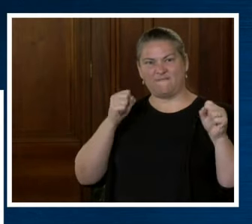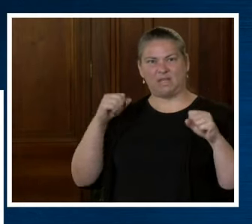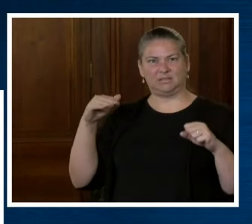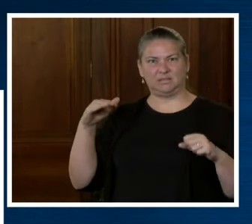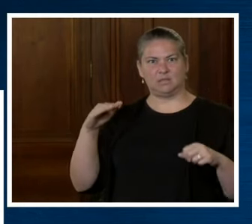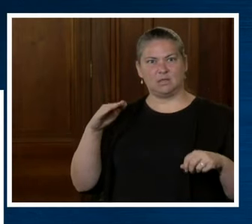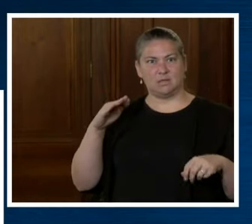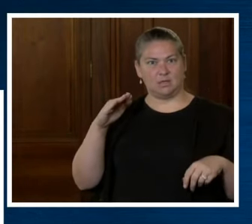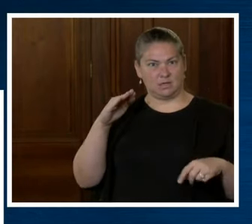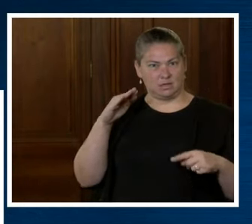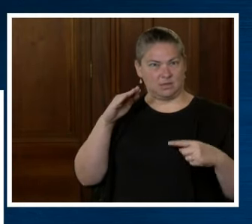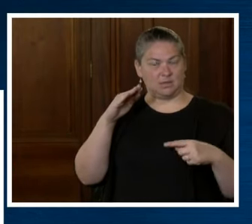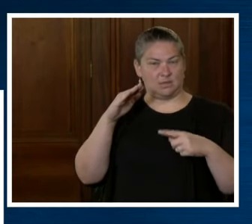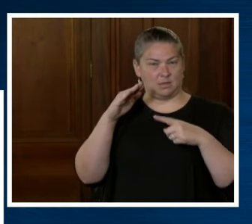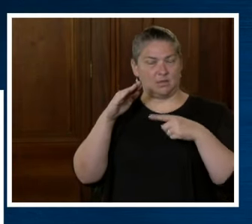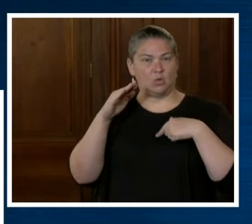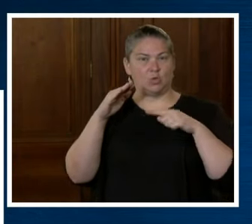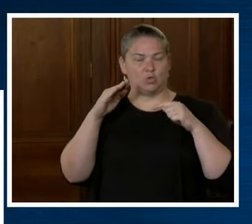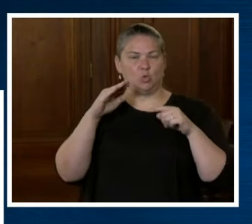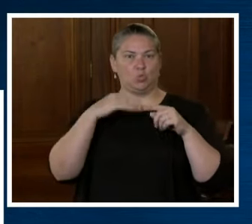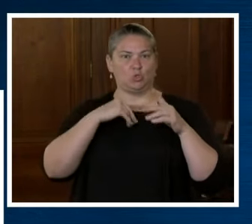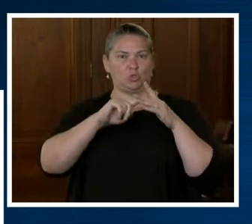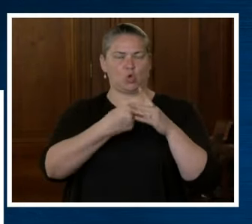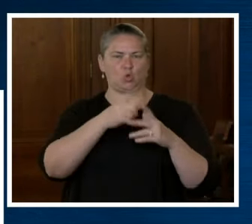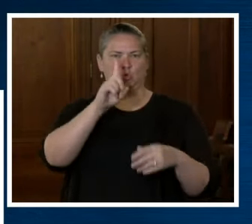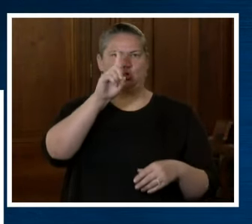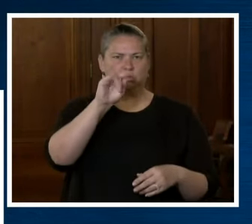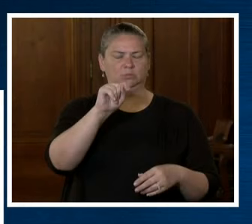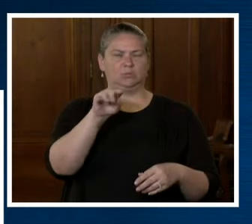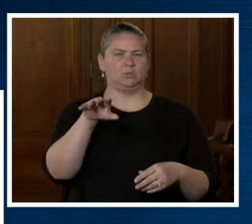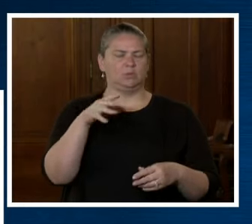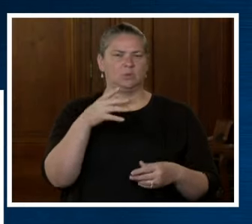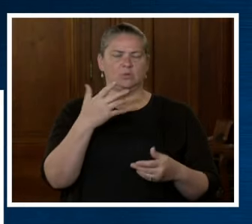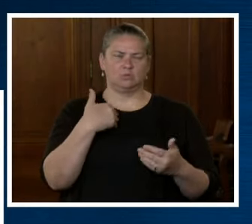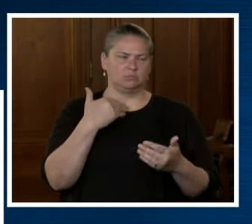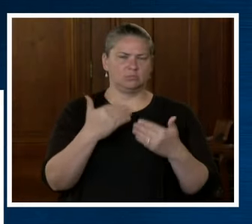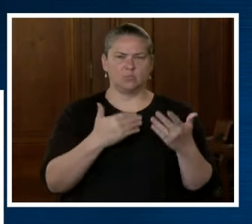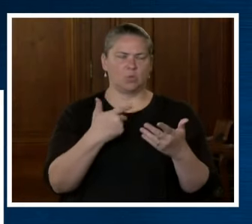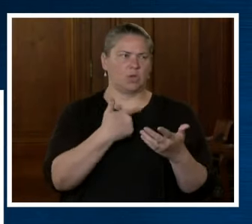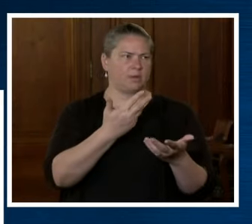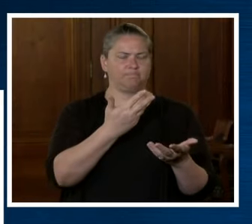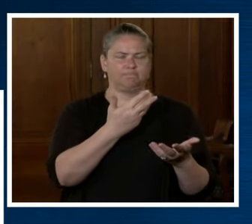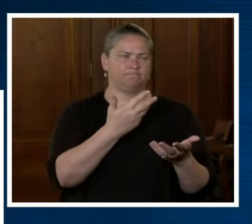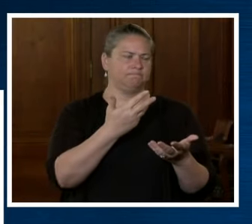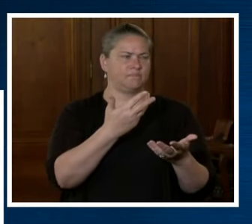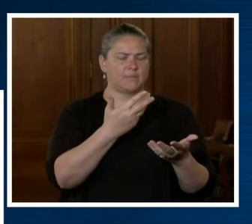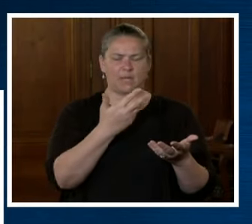IS INCREASING. YOU SAW THE SLIDE TODAY. WE ARE AN ENTIRELY DIFFERENT PLACE ON TESTING.